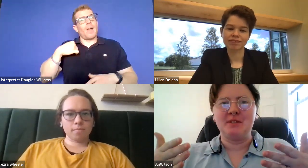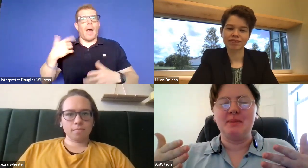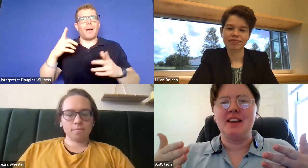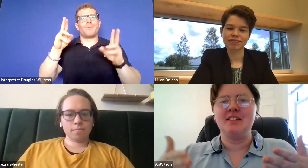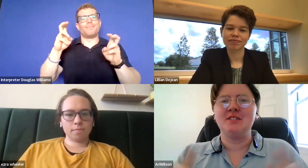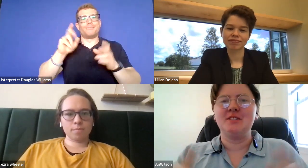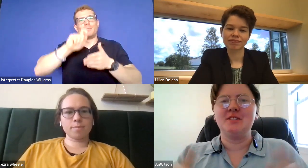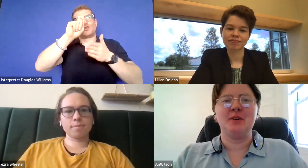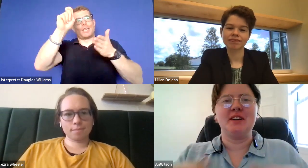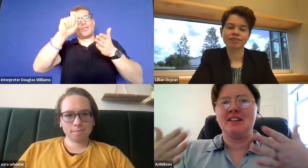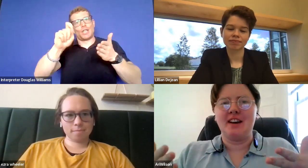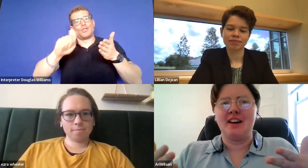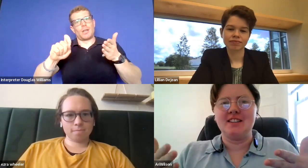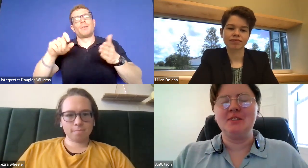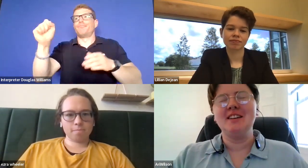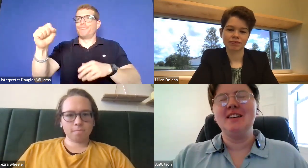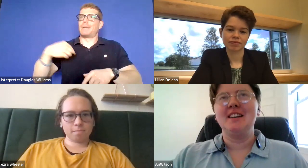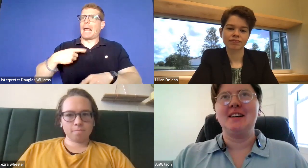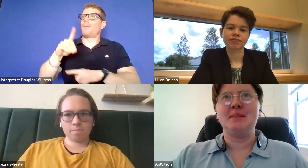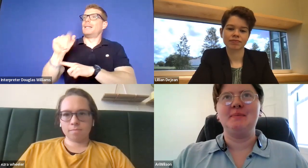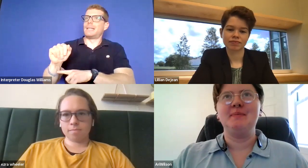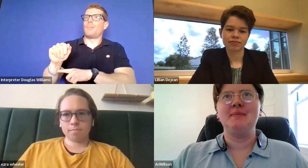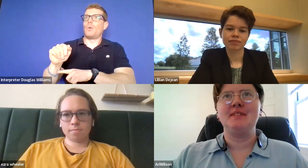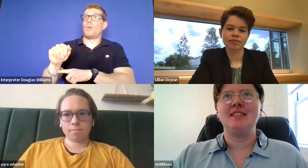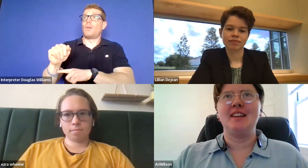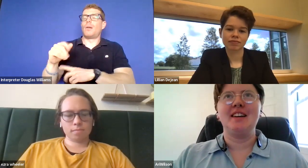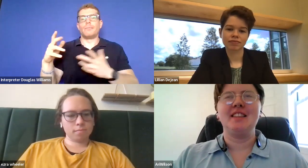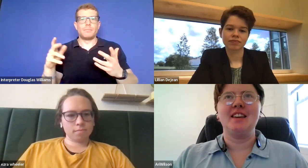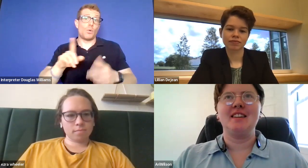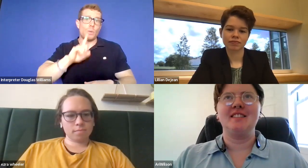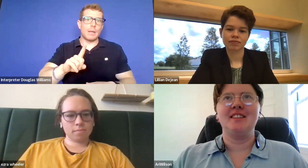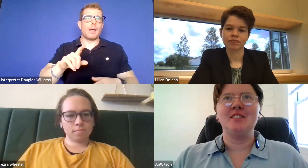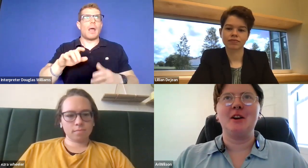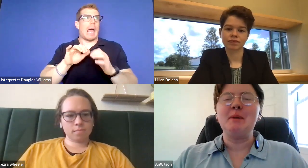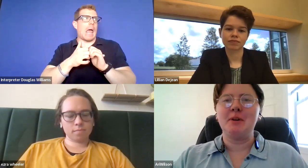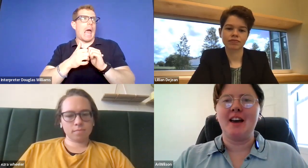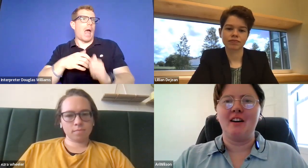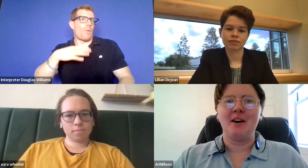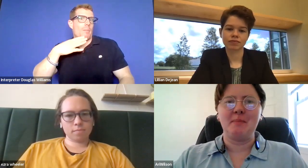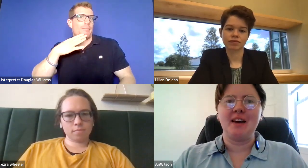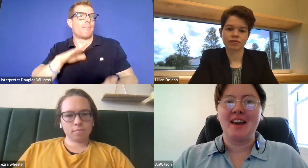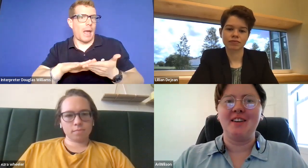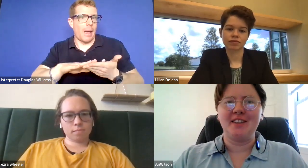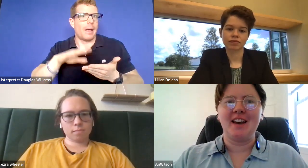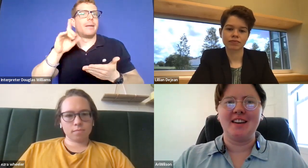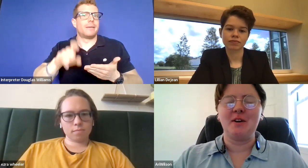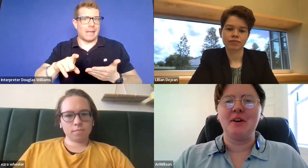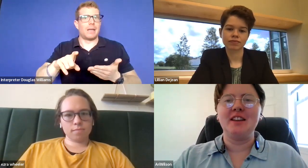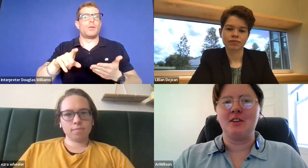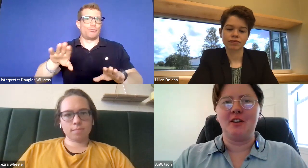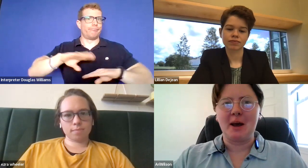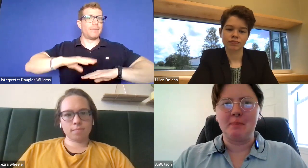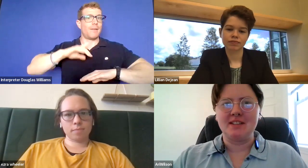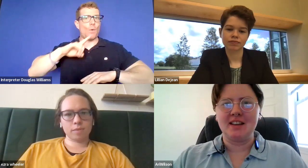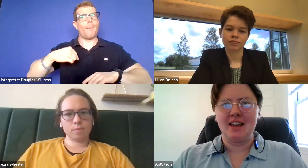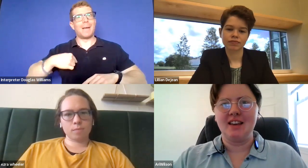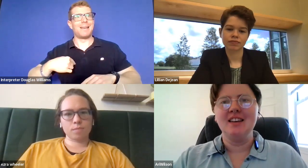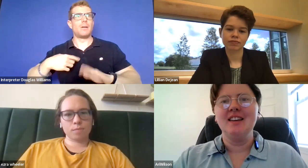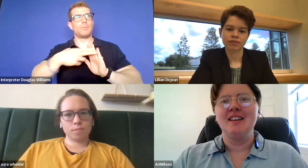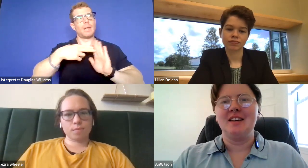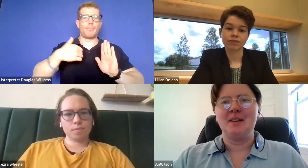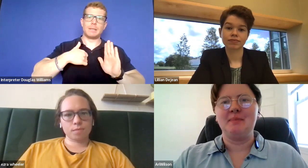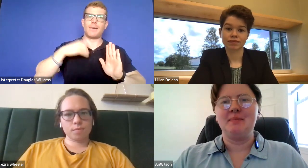it happening to identify as disabled. and I think a lot of people get hung up again on that, though it's all encompassing things.